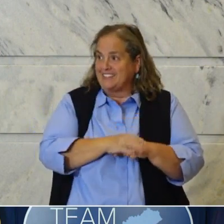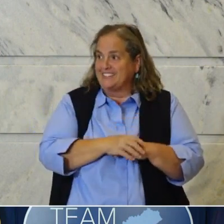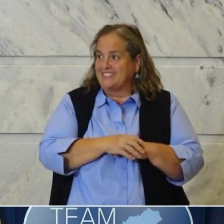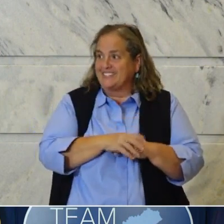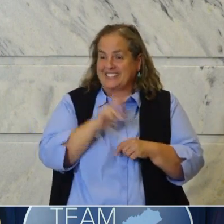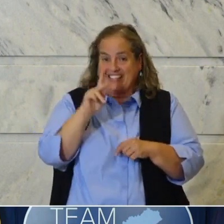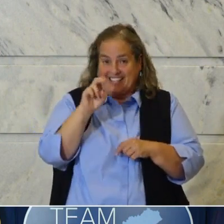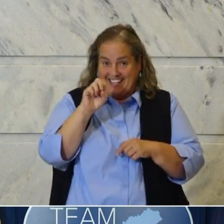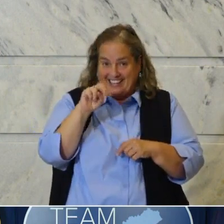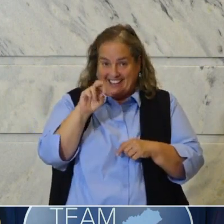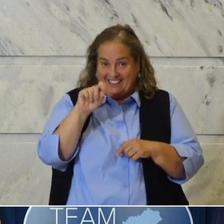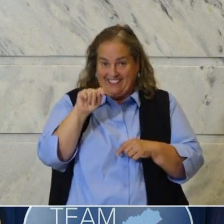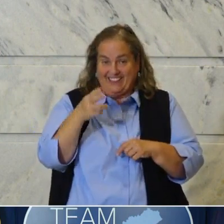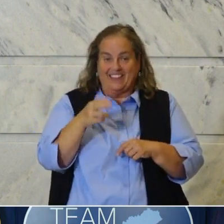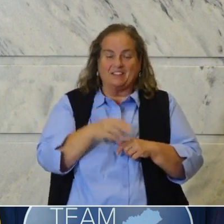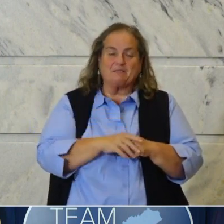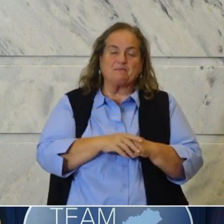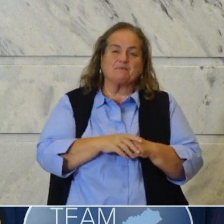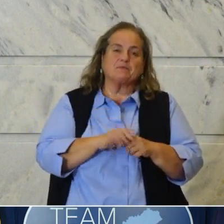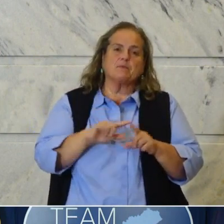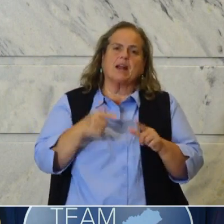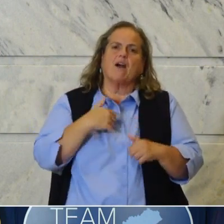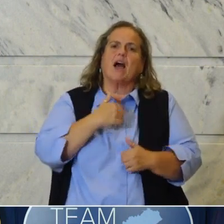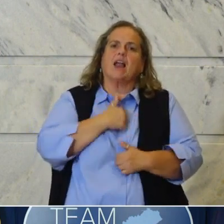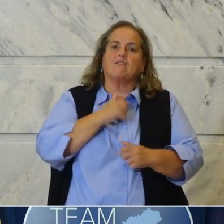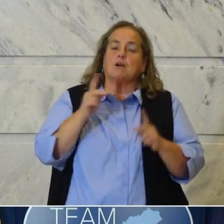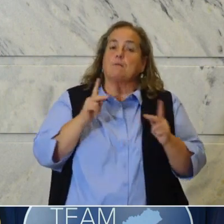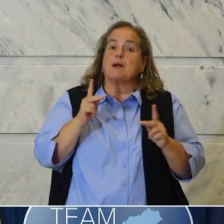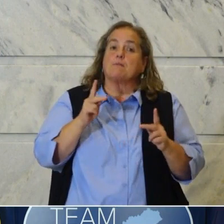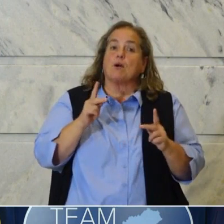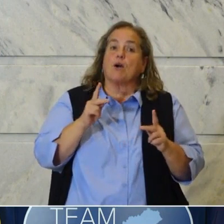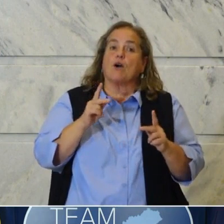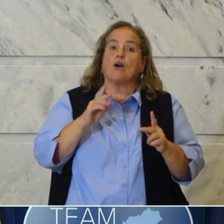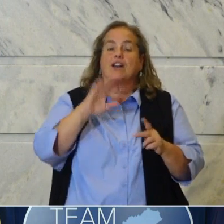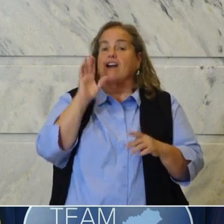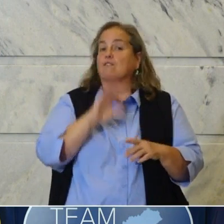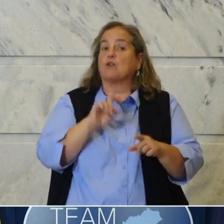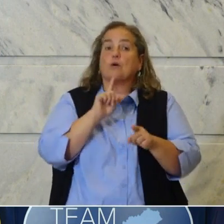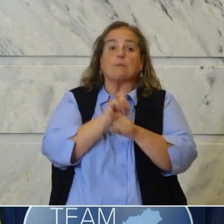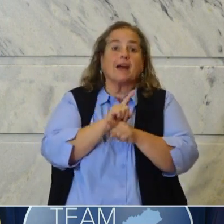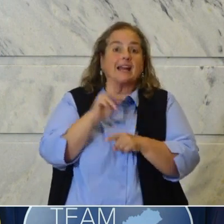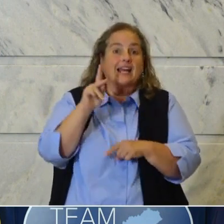But I love that folks out there have never abandoned Kenneth, and I think of